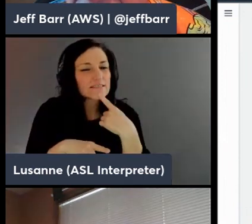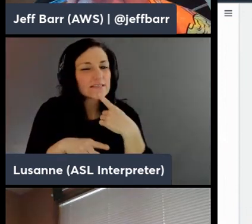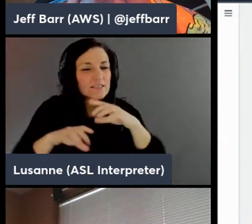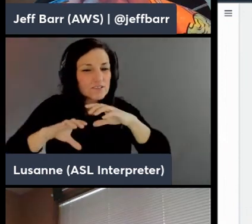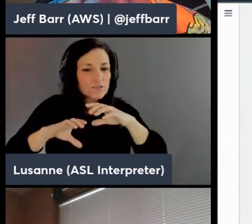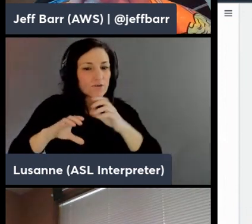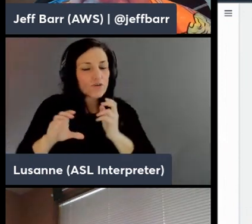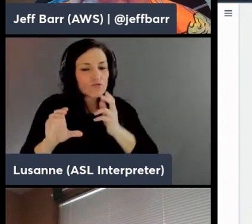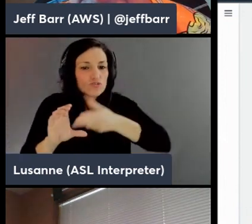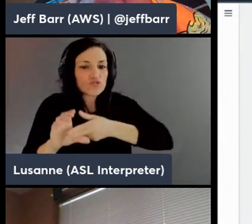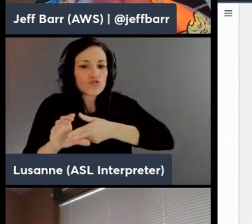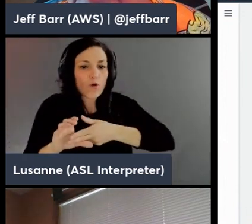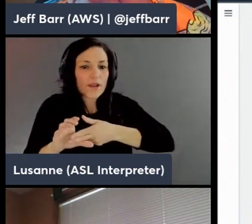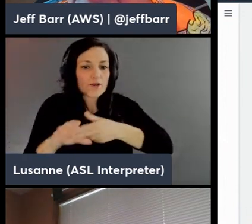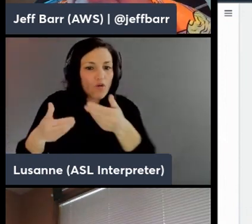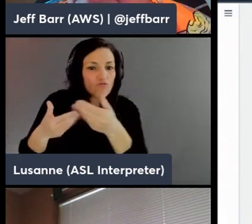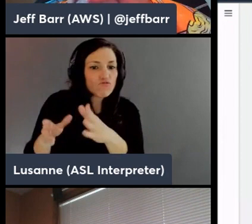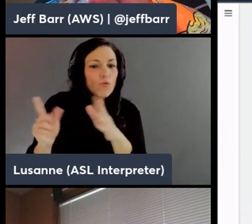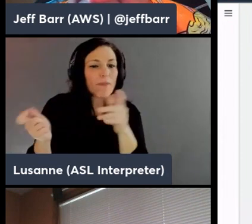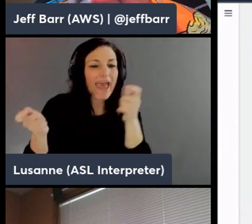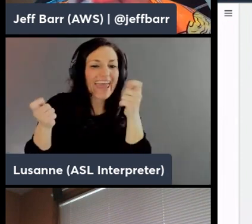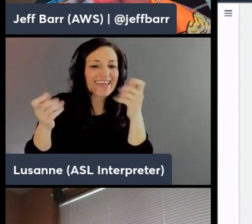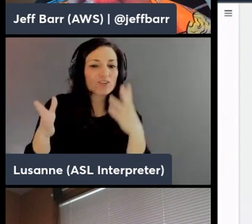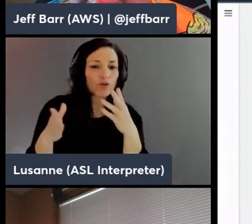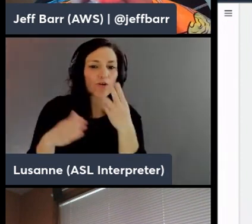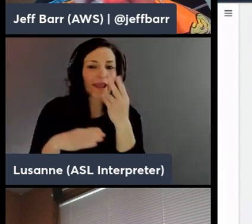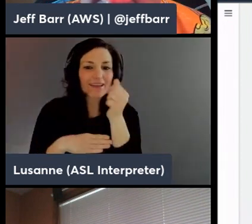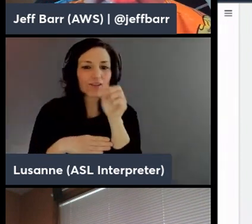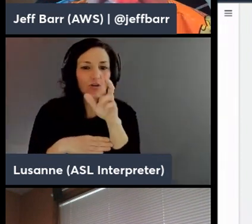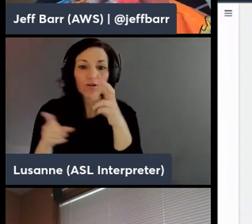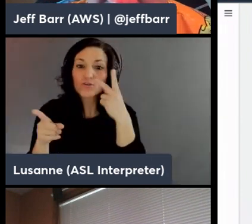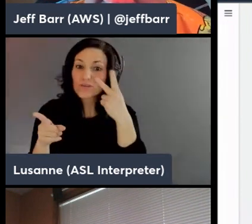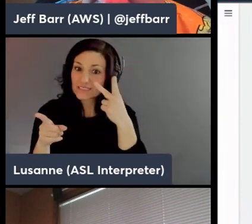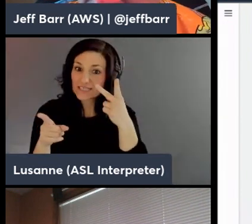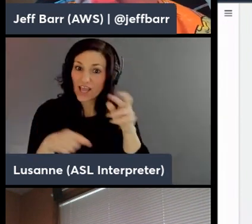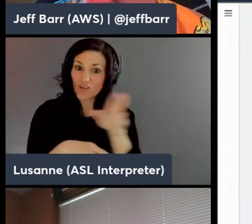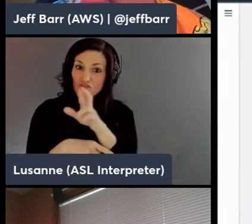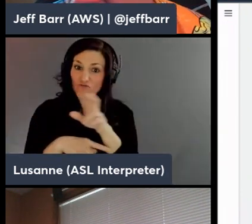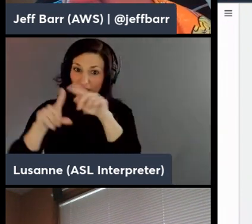The Join Room handler is, if you can see in the game on the right, there's a button that says Join Room.